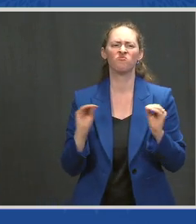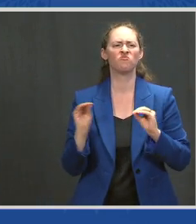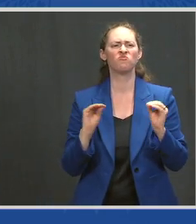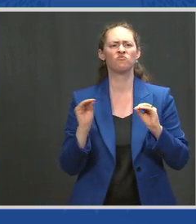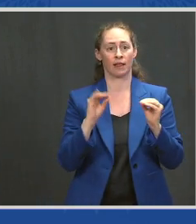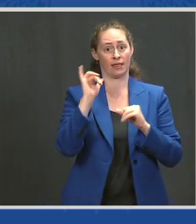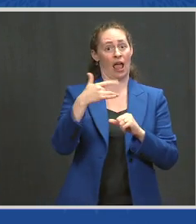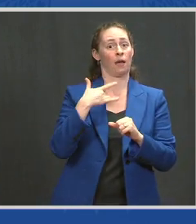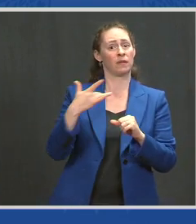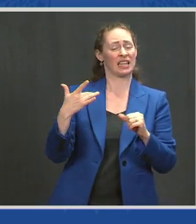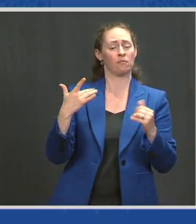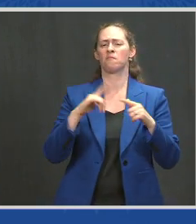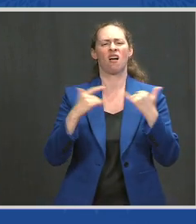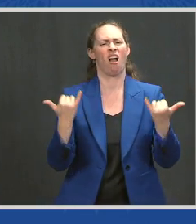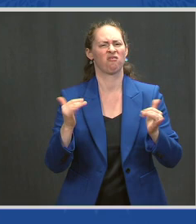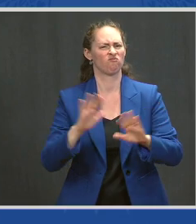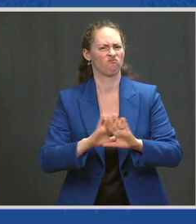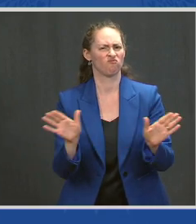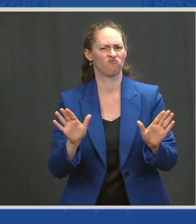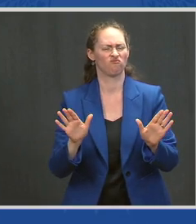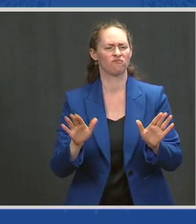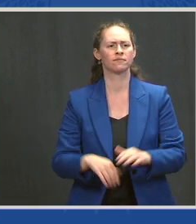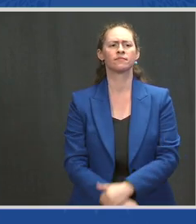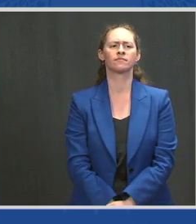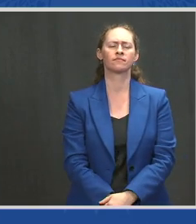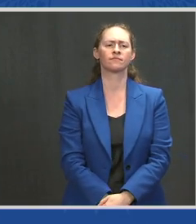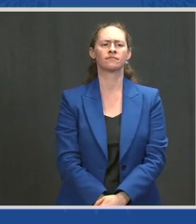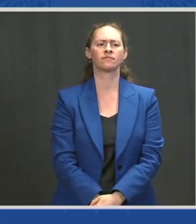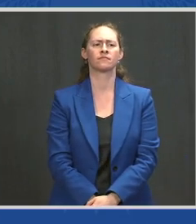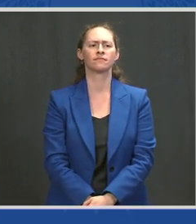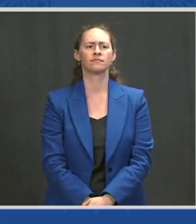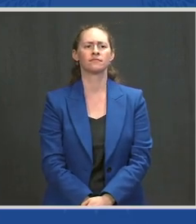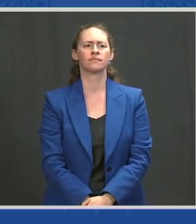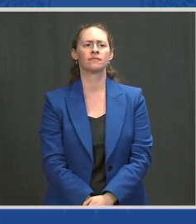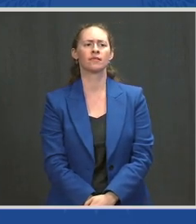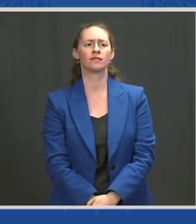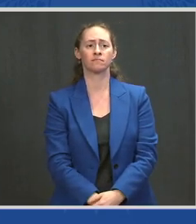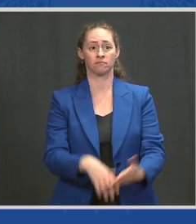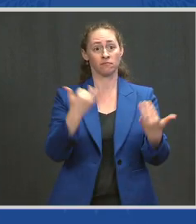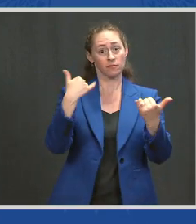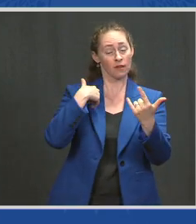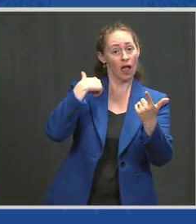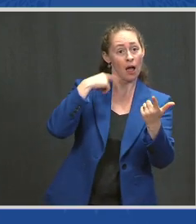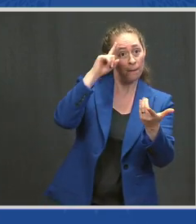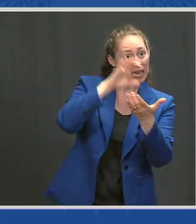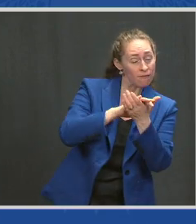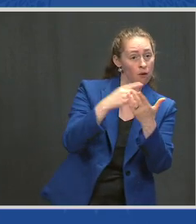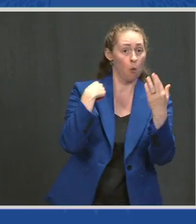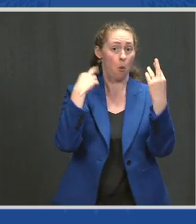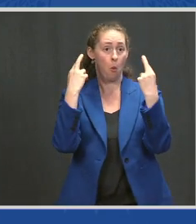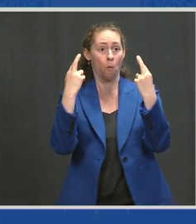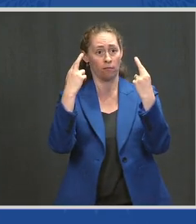Over this last week, I believe -- I hope -- the United States has shown the world that we are back,